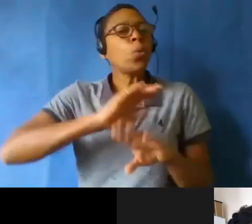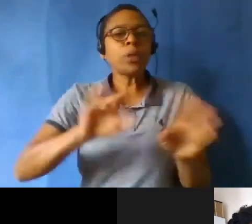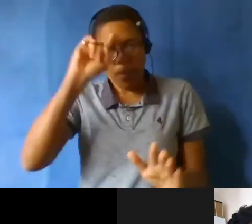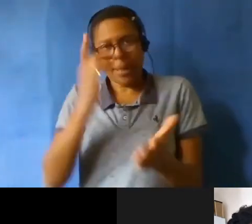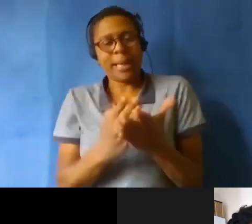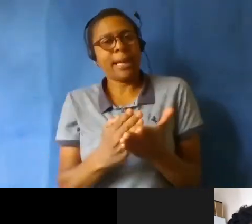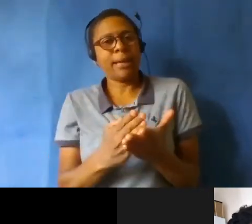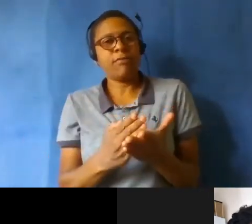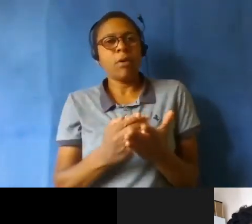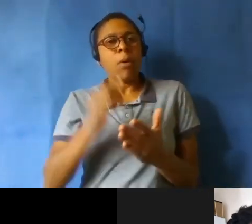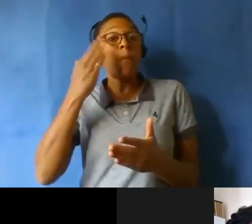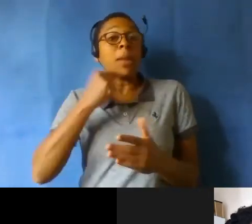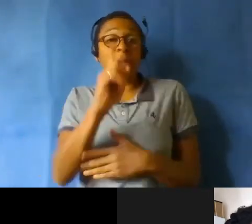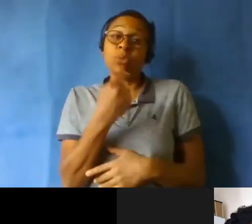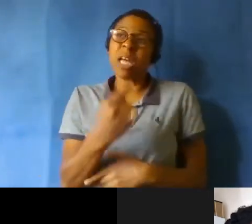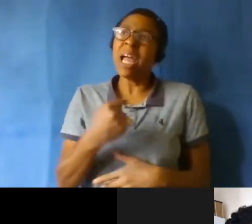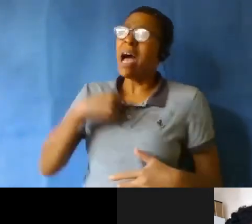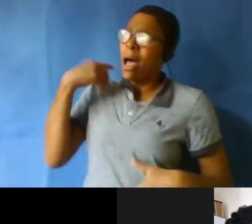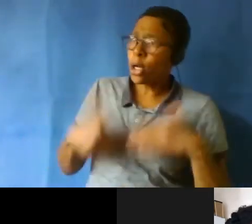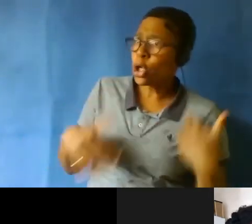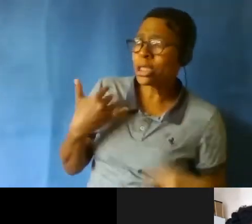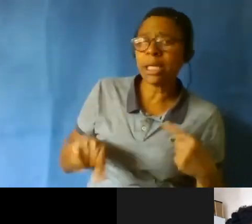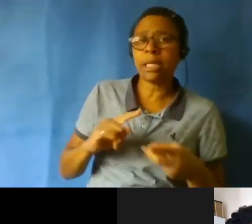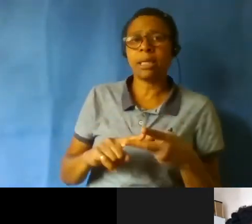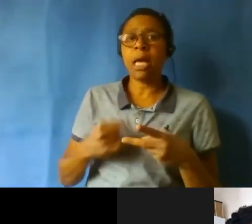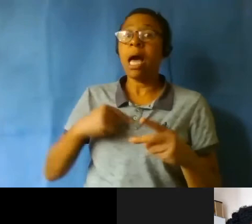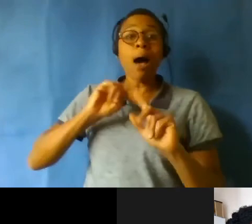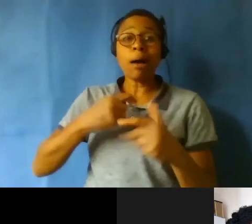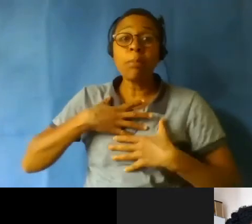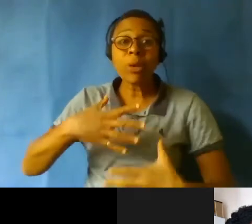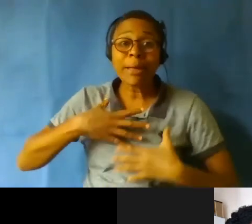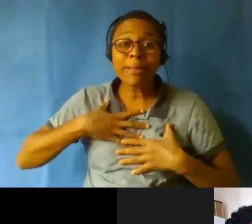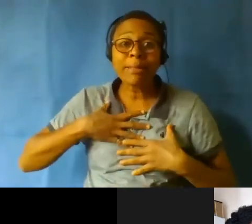are in pain we cannot breathe unless there is video evidence and even then